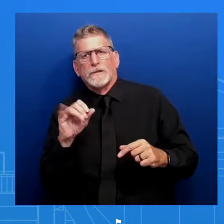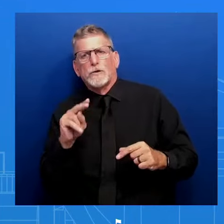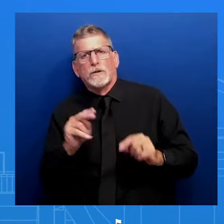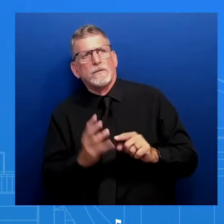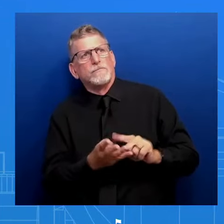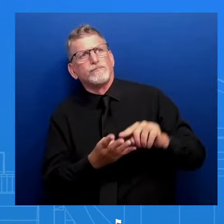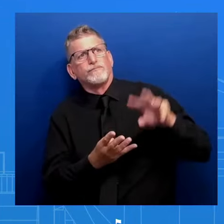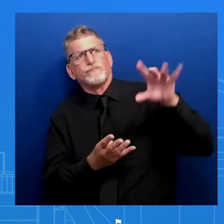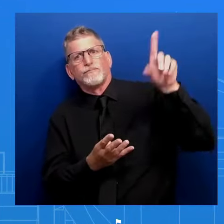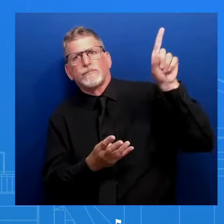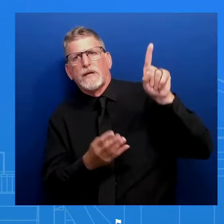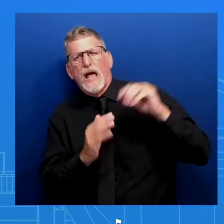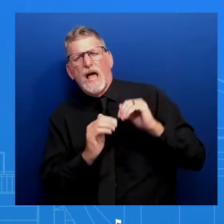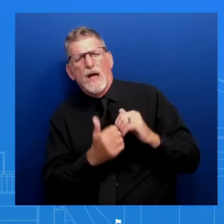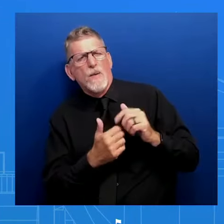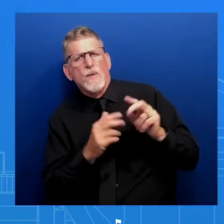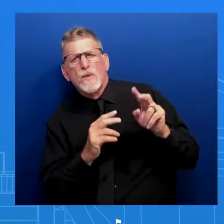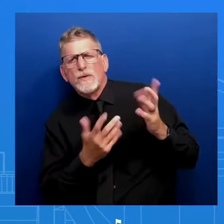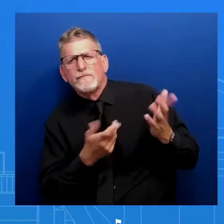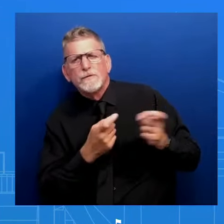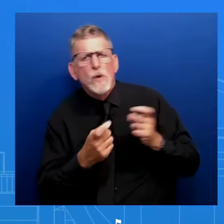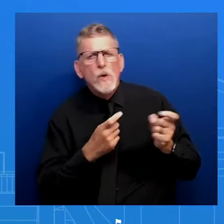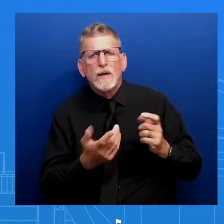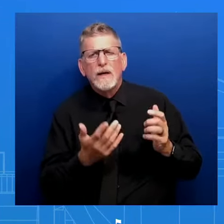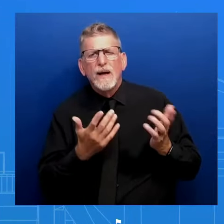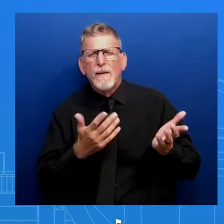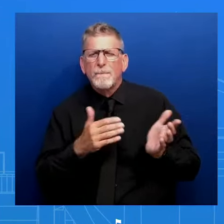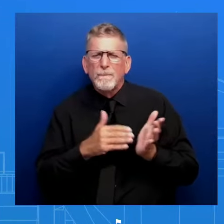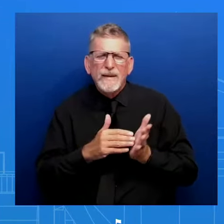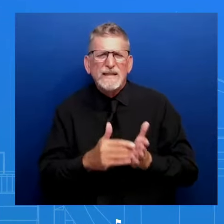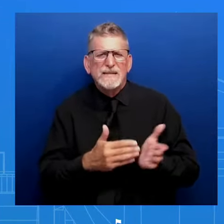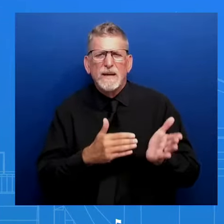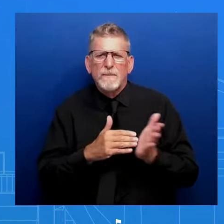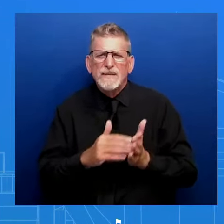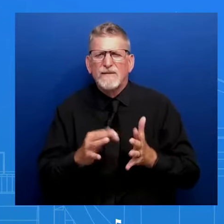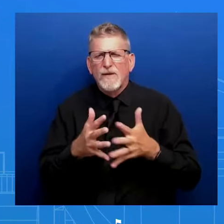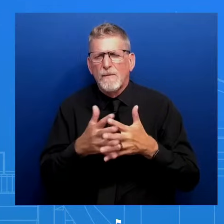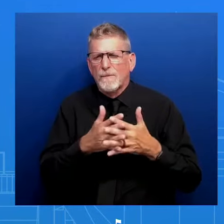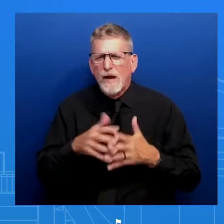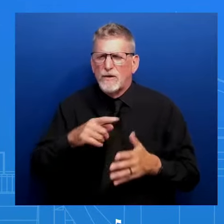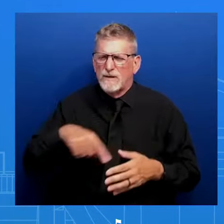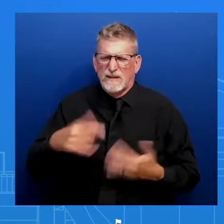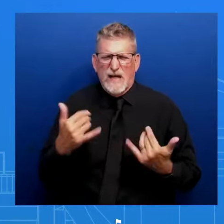as I just mentioned, from extreme heat. You'll hear more from the President tomorrow. And so, it is important, and we think